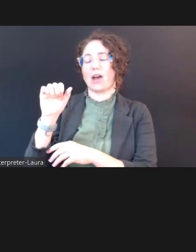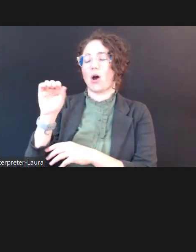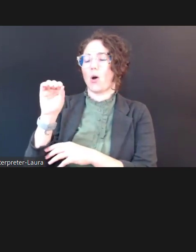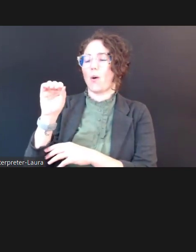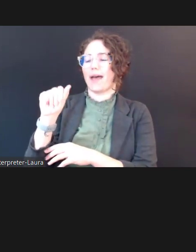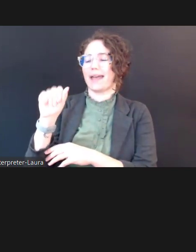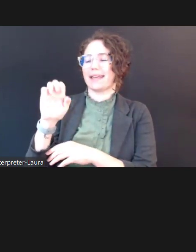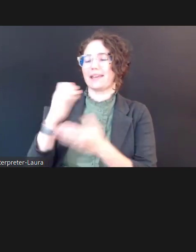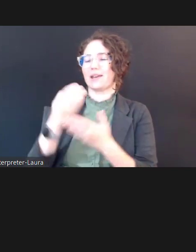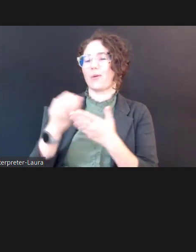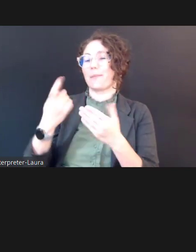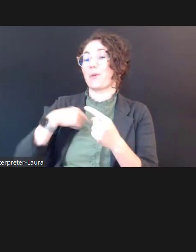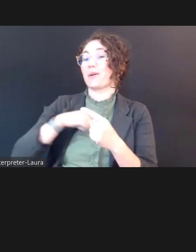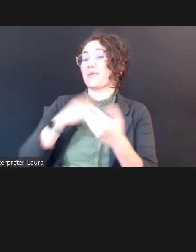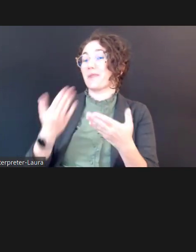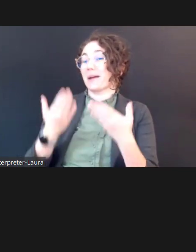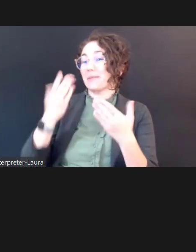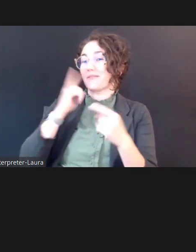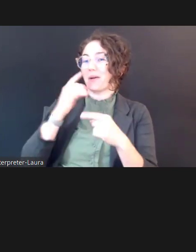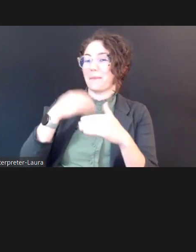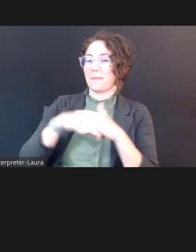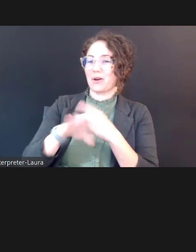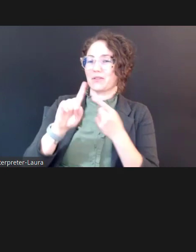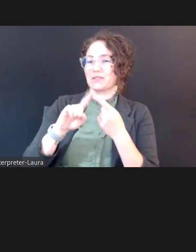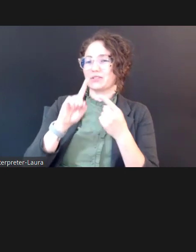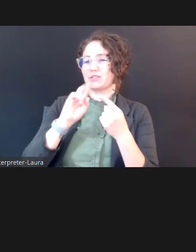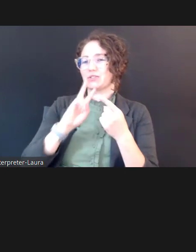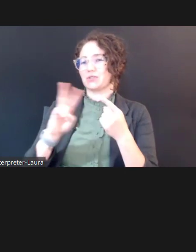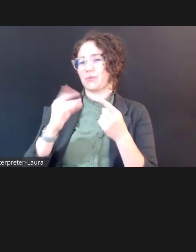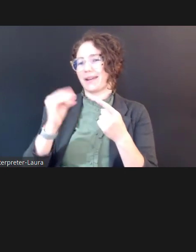recommend for birth to 2 1/2-year-old children?